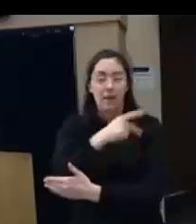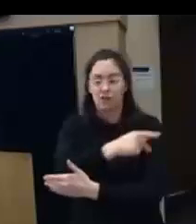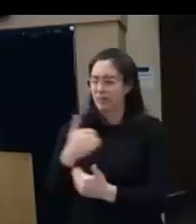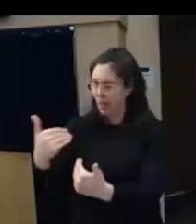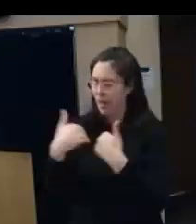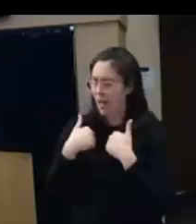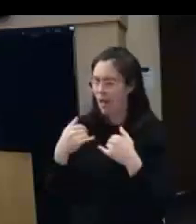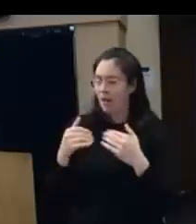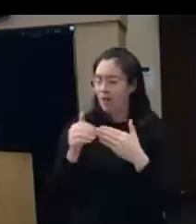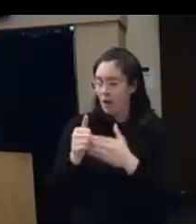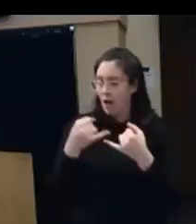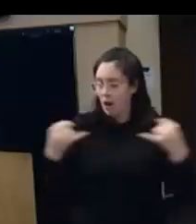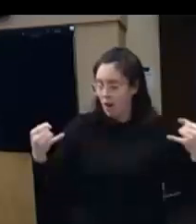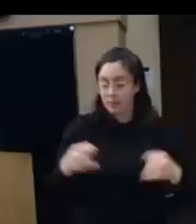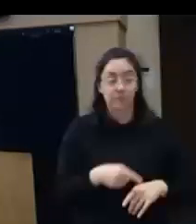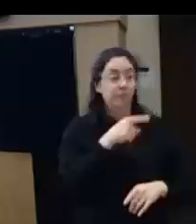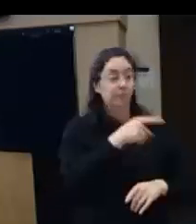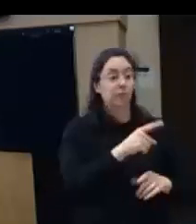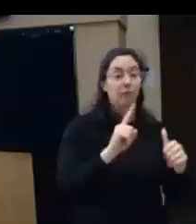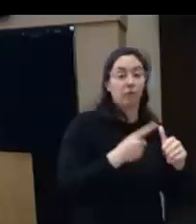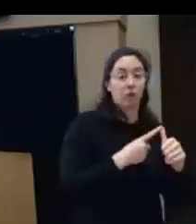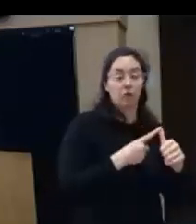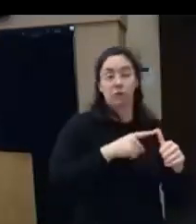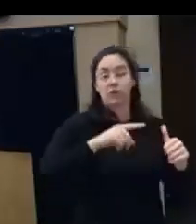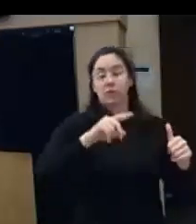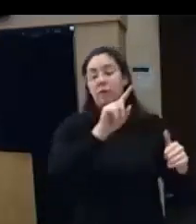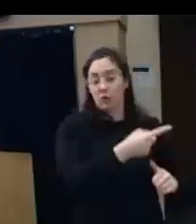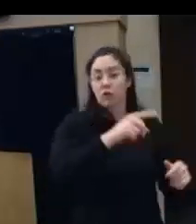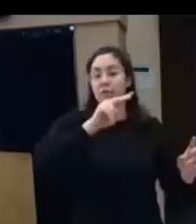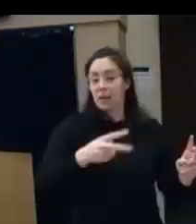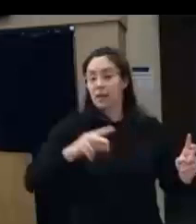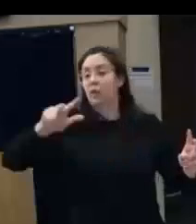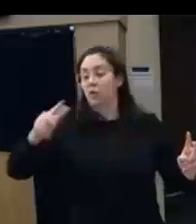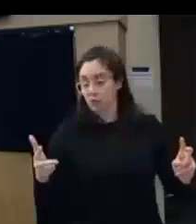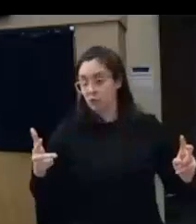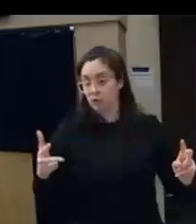interstage so between the first second and and then the second and third um procedures